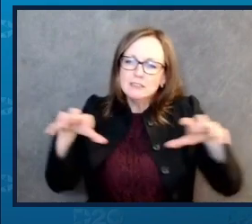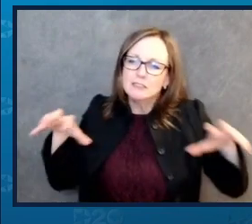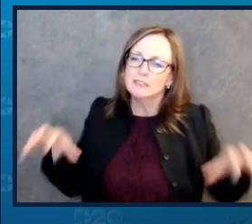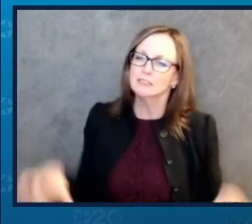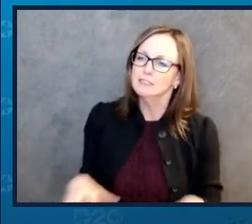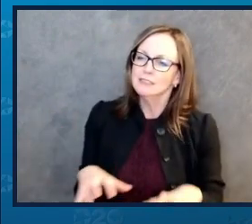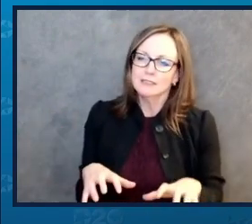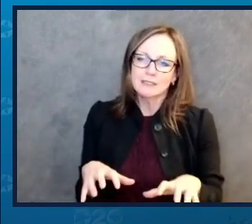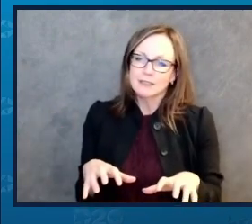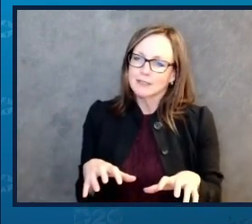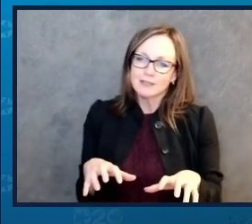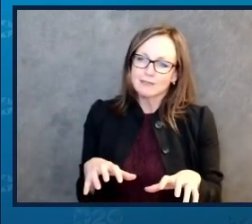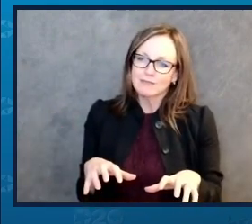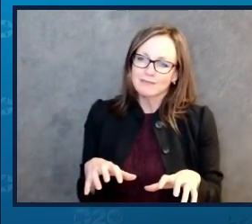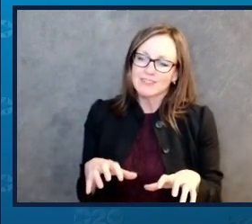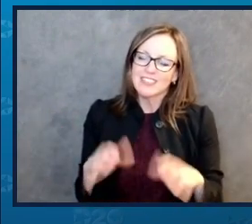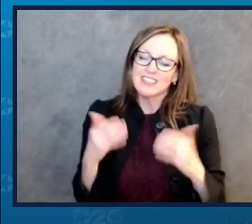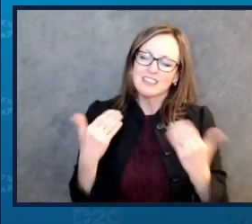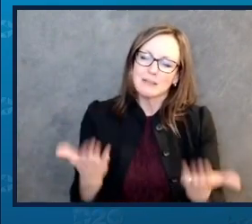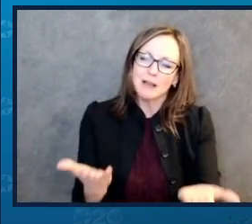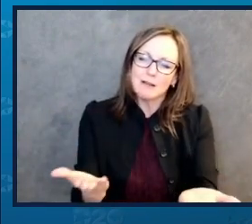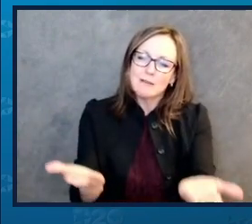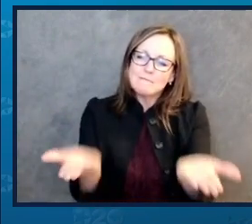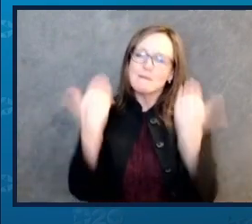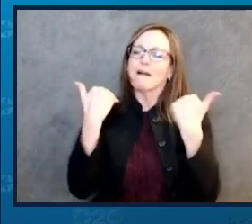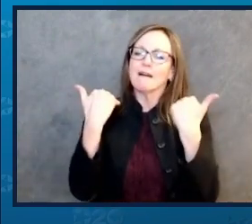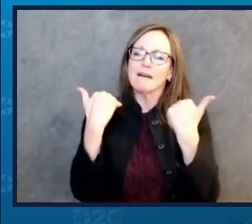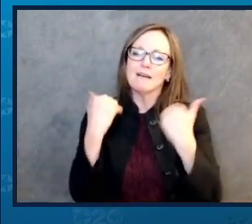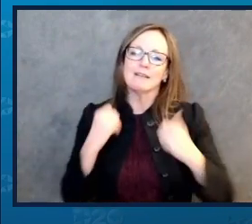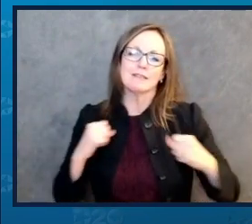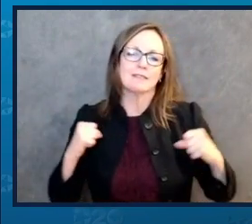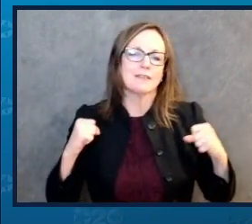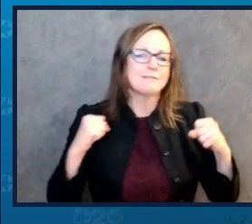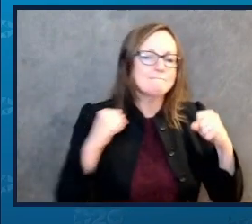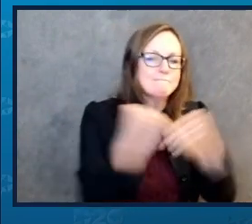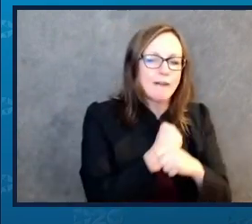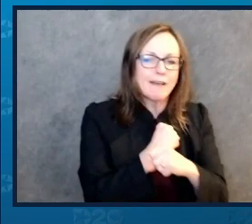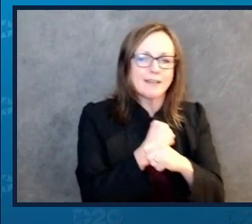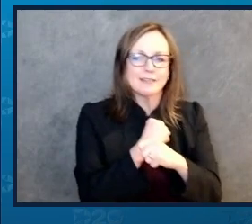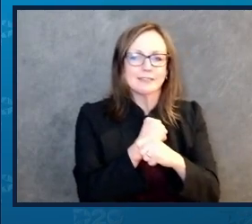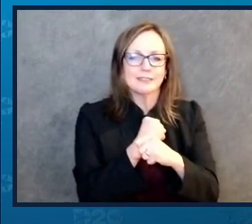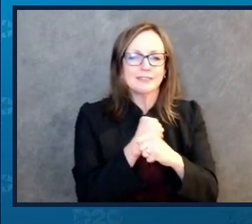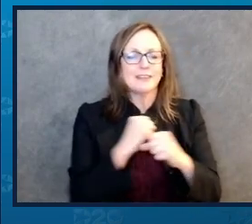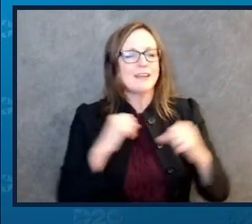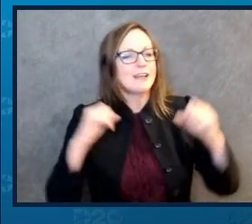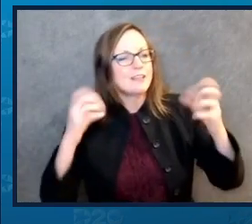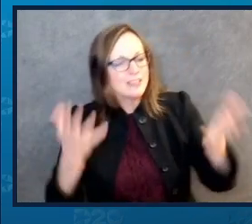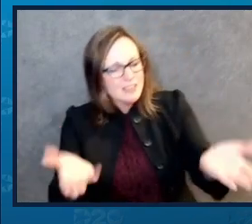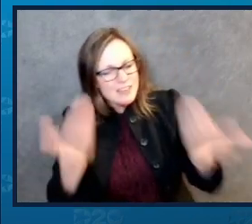LET'S FIGHT WITH CONVICTION.